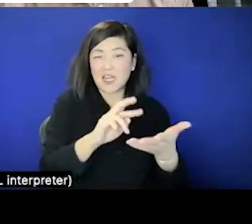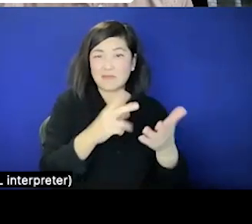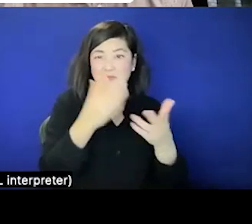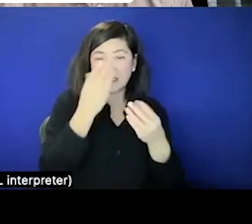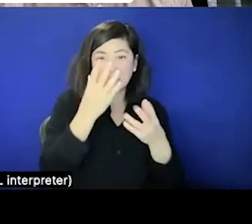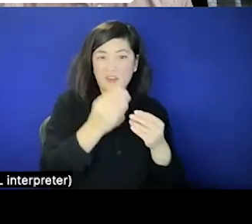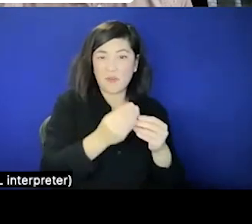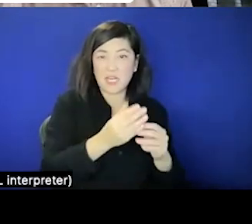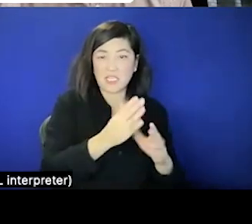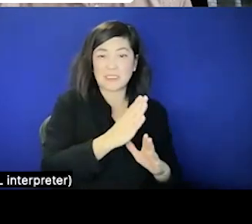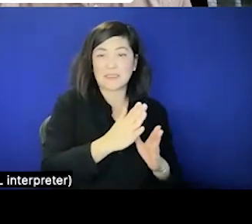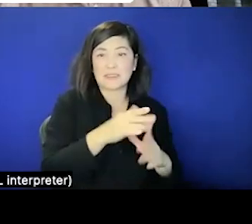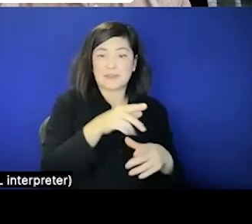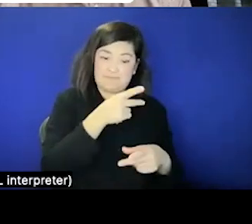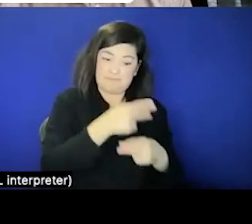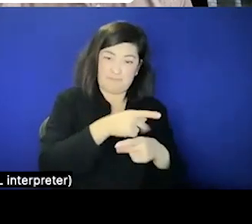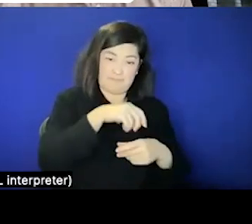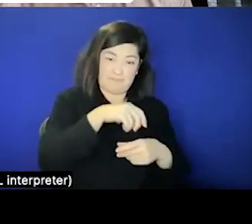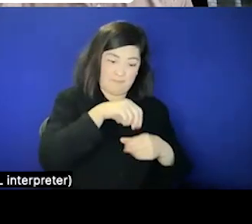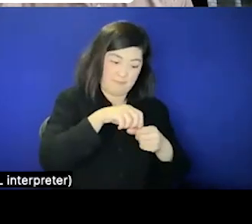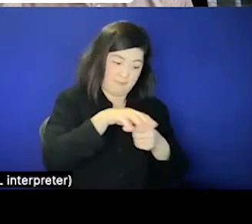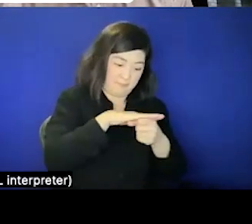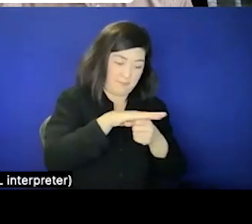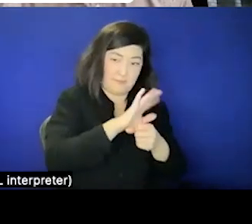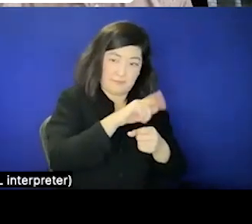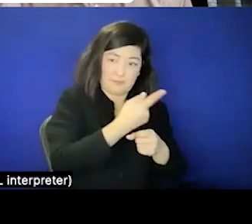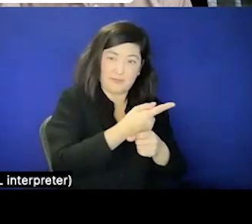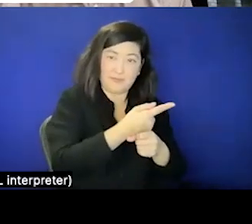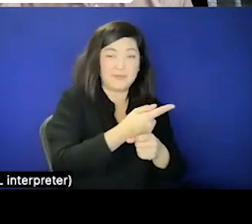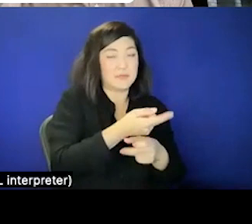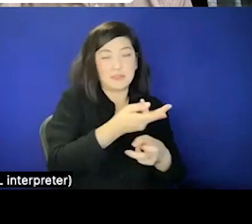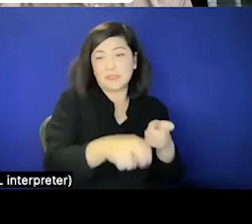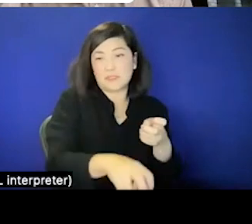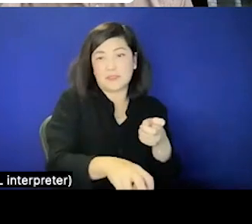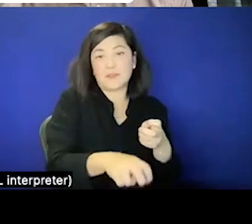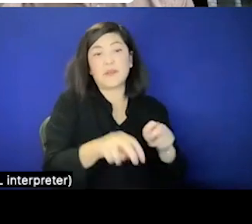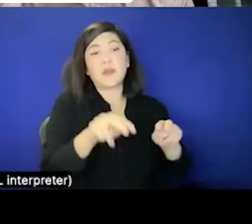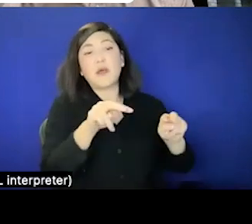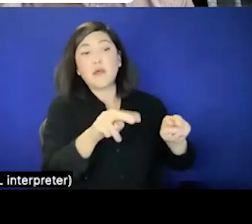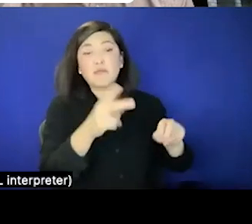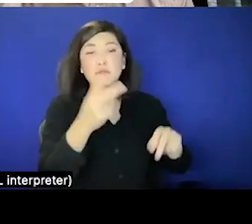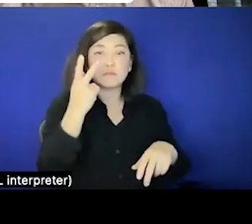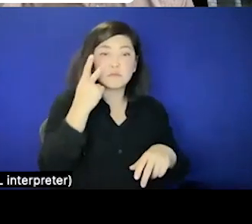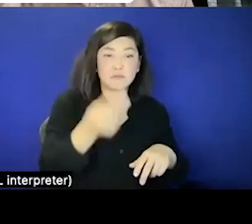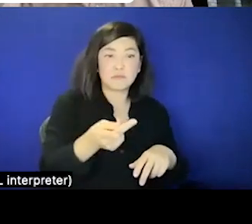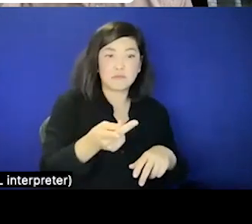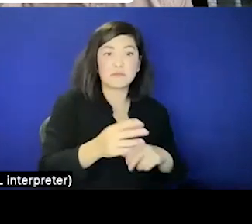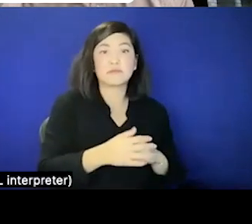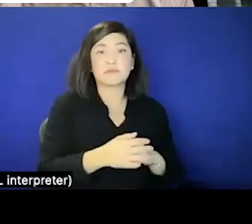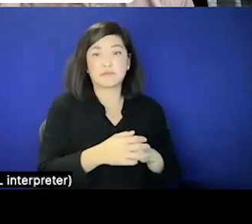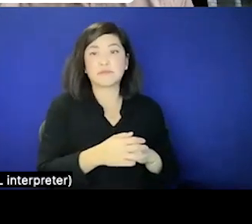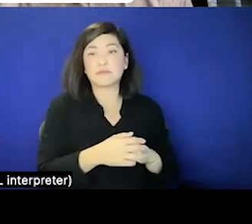organisation and it's really hard to act on. And scaling that business, which is kind of